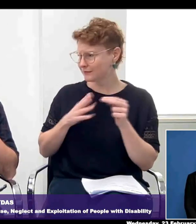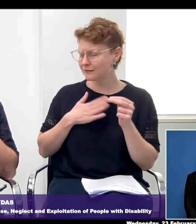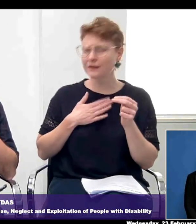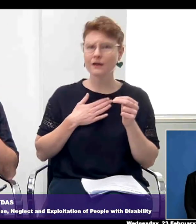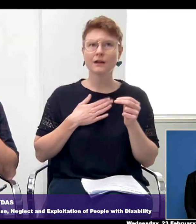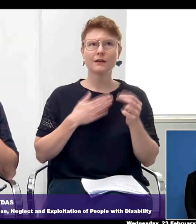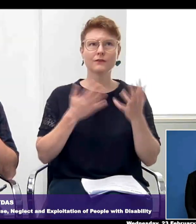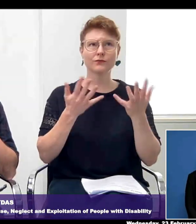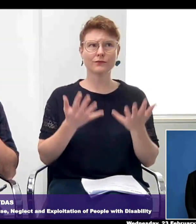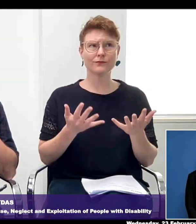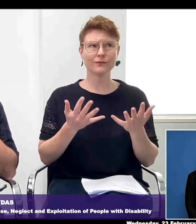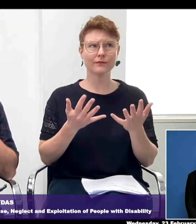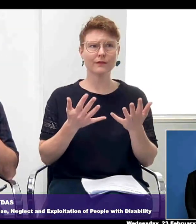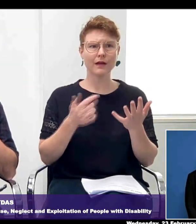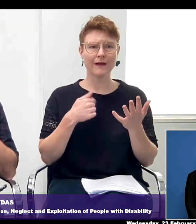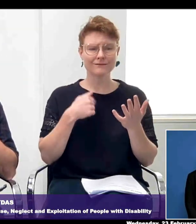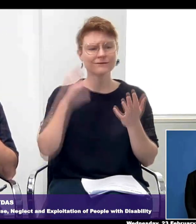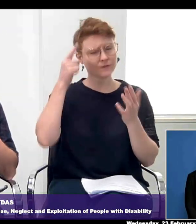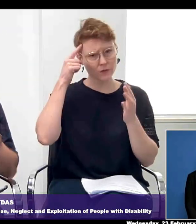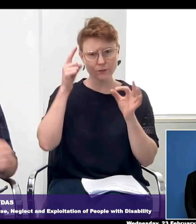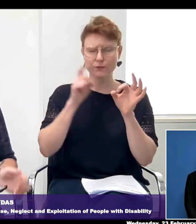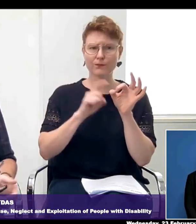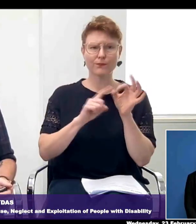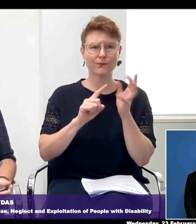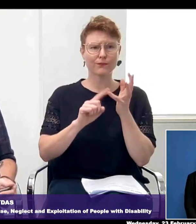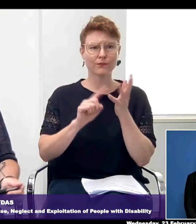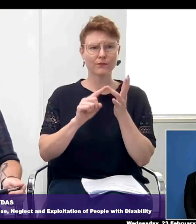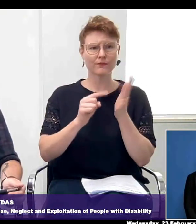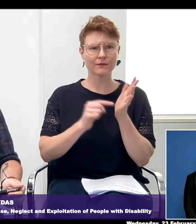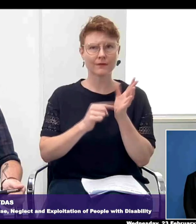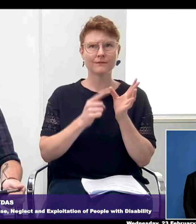I'm happy to kick off, and, Simon, if you would like to add to my comment.